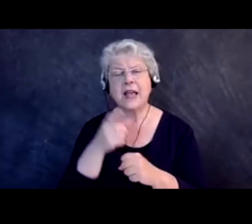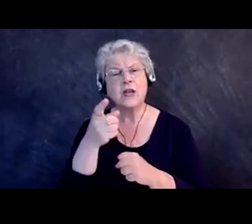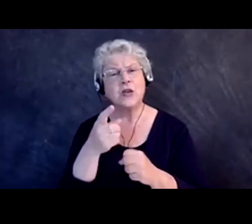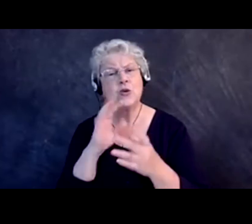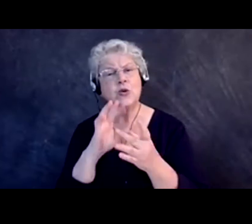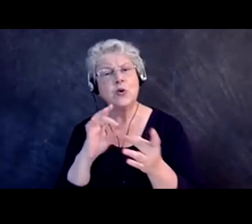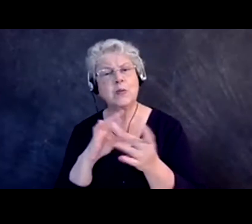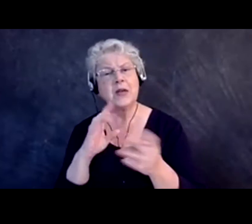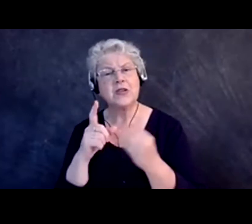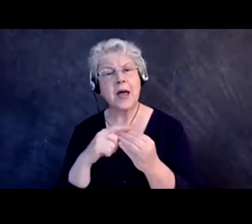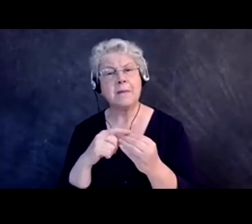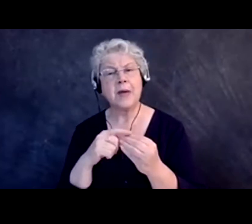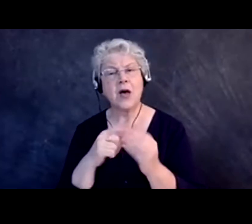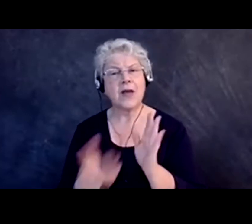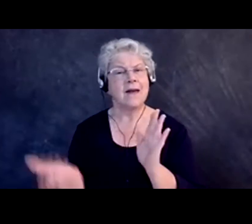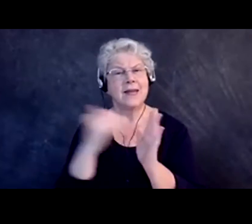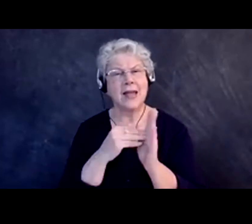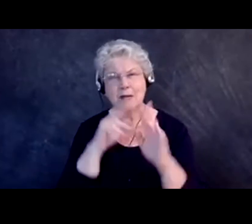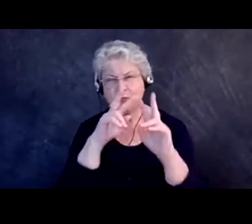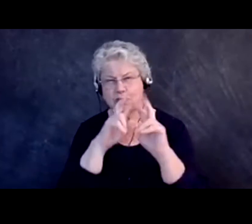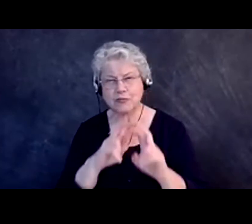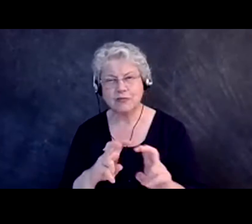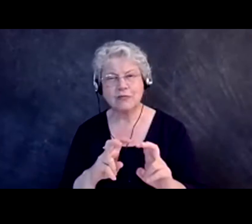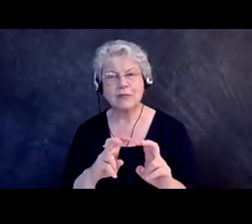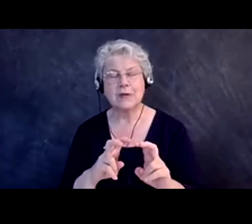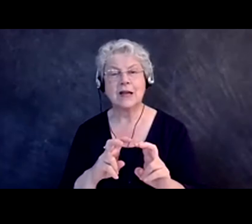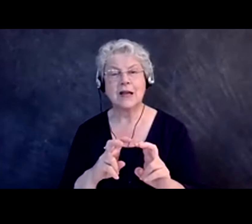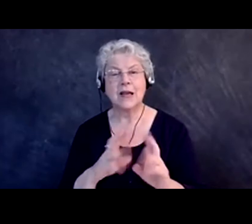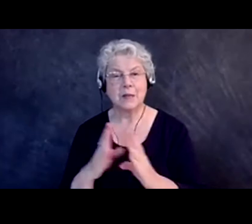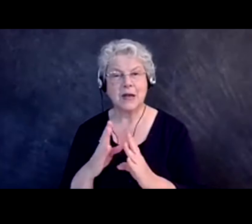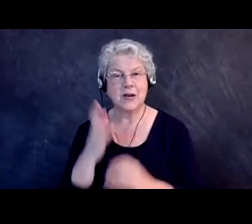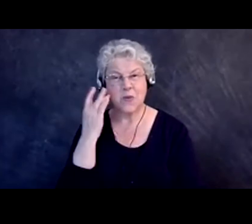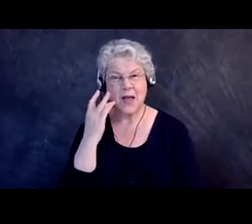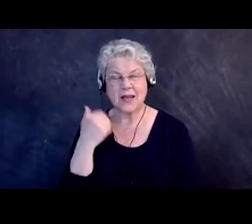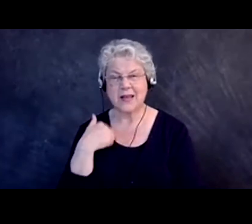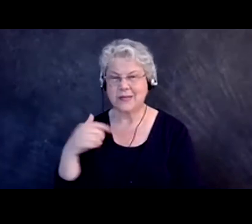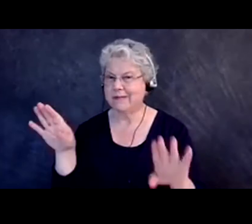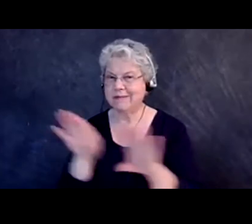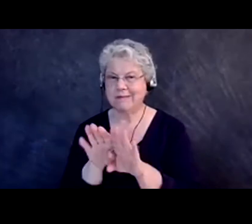revisiting, because we've been kind of shut down through this pandemic,